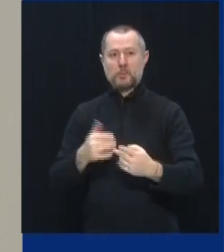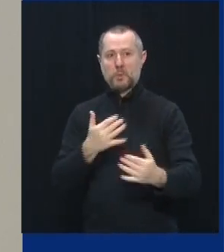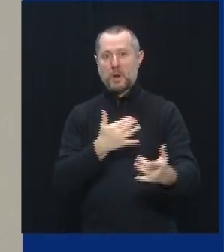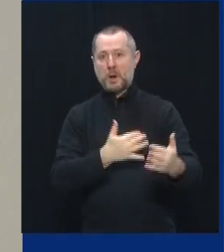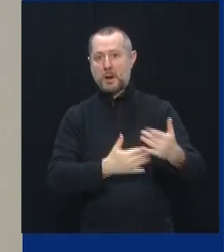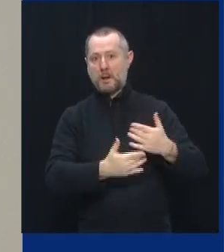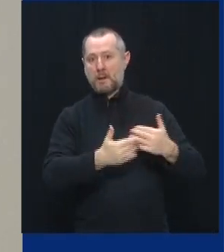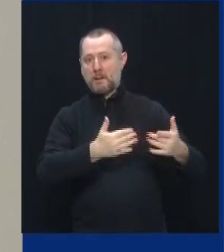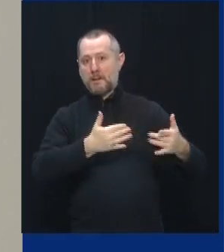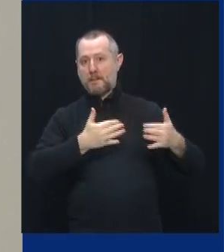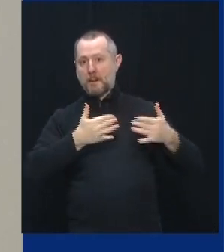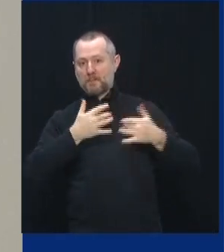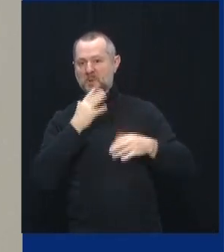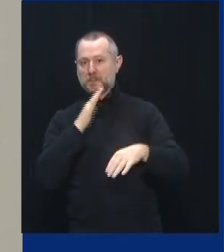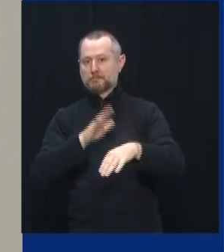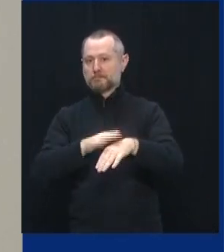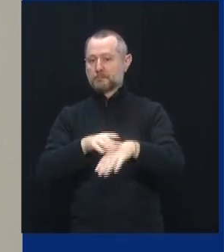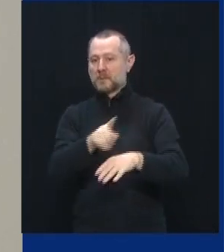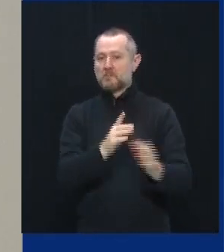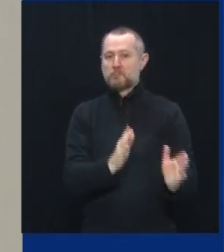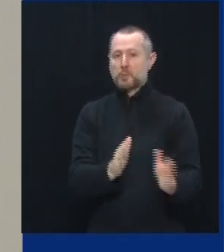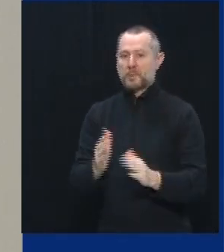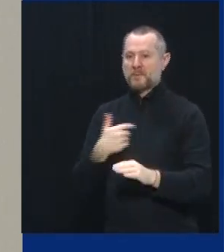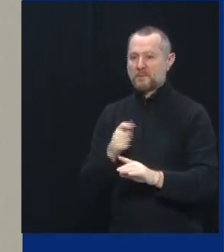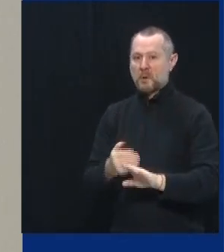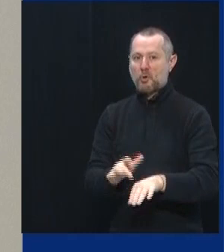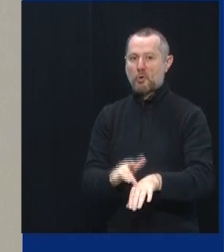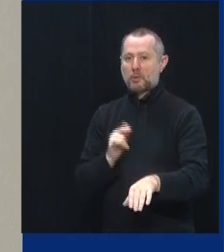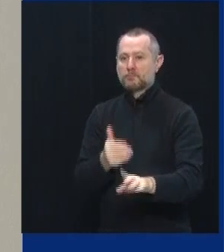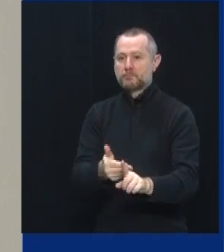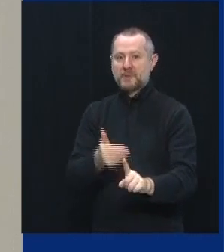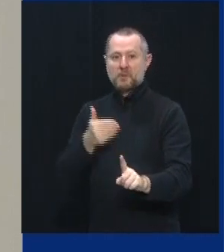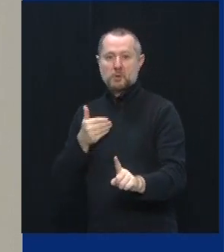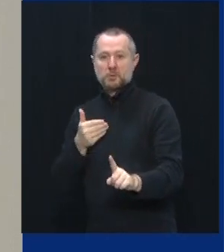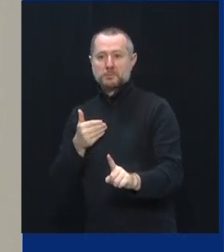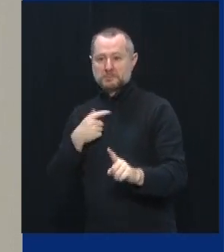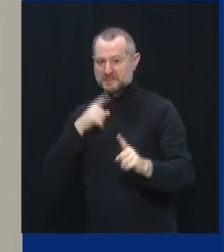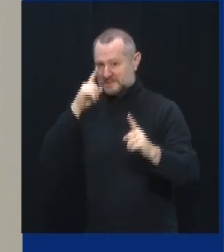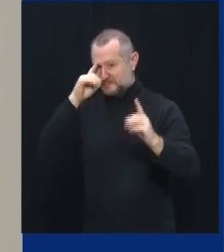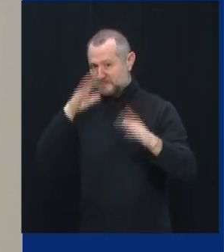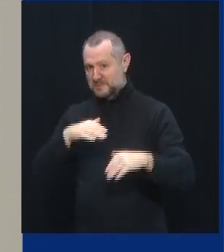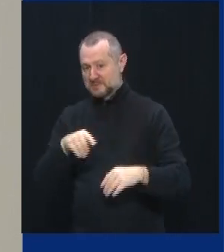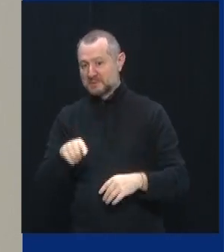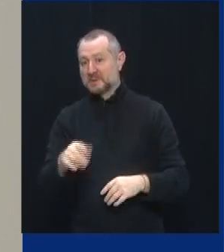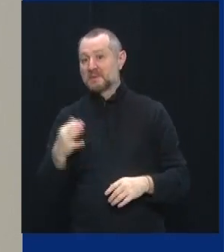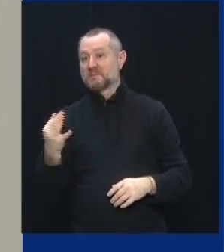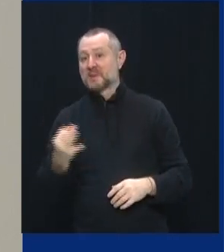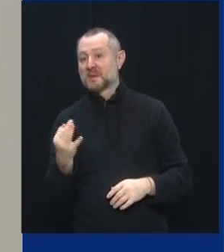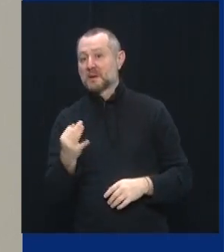SAID ALSO, WE HAVE NOT ONE BUT I JUST ASK THE PUBLIC IT'S ALWAYS BEST TO PREPARE EARLY.